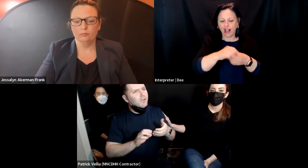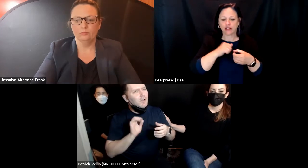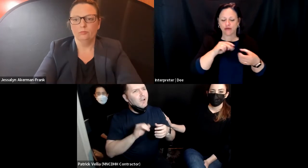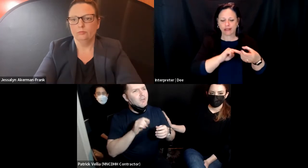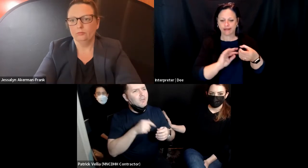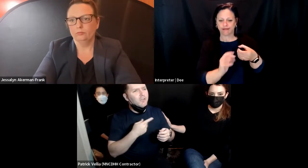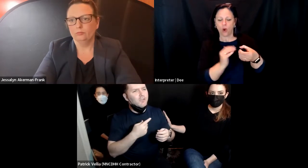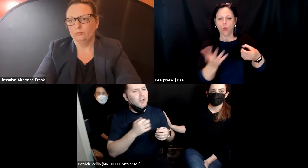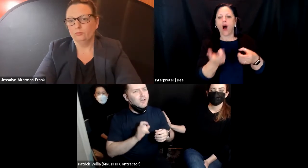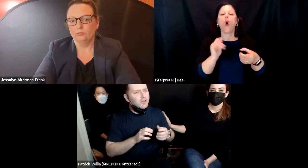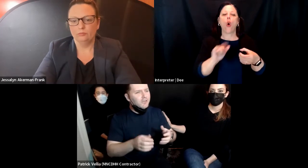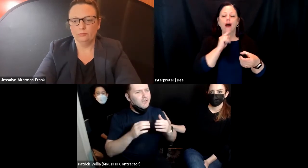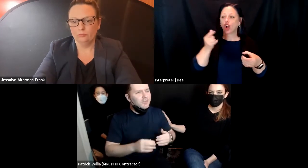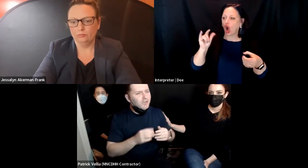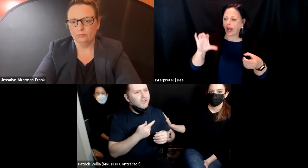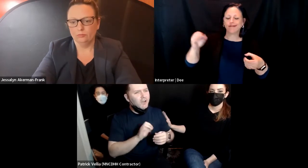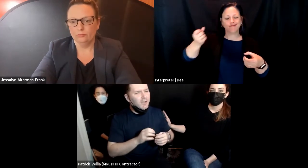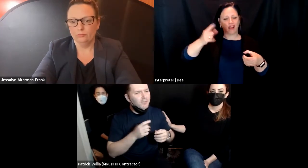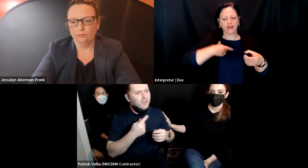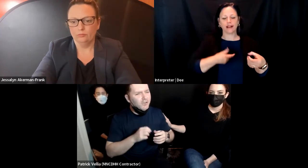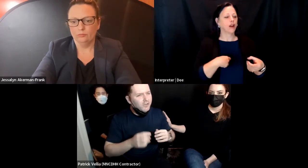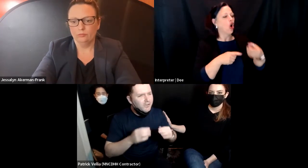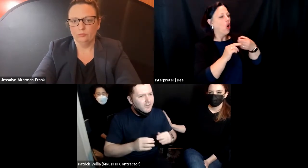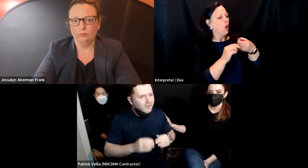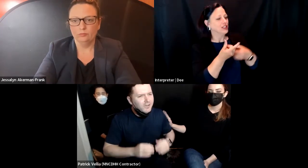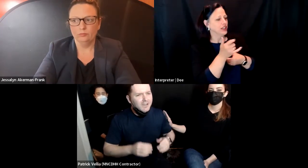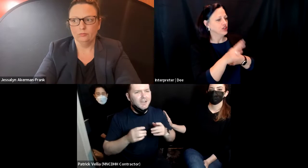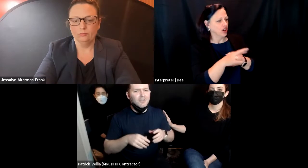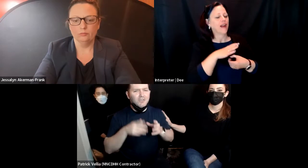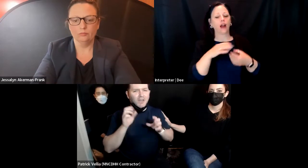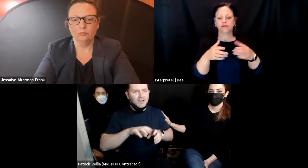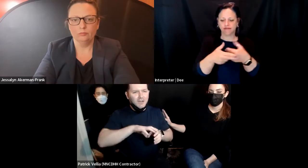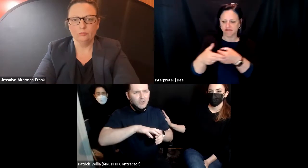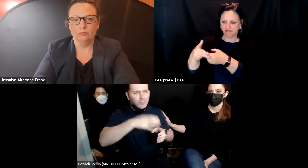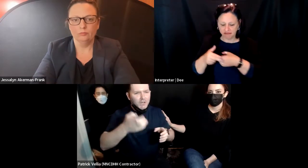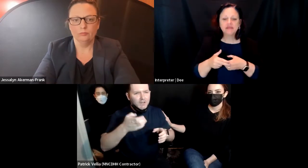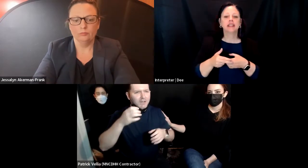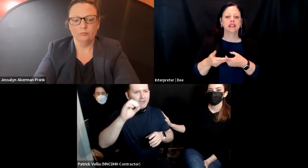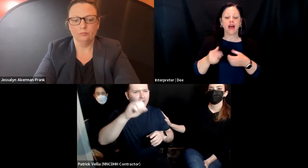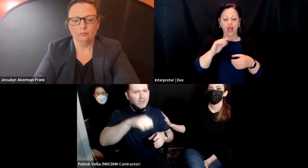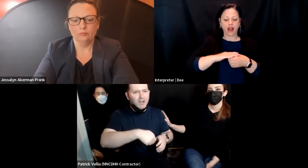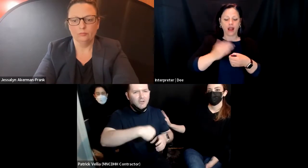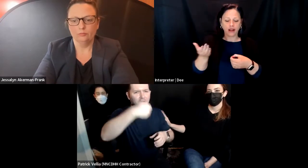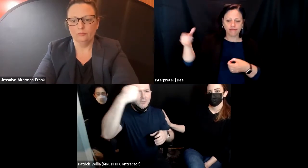into a Pyrex glass jar, on top, so I can put a label around the edge and around the side and it fits. So I can read the label, oh, this is garlic.